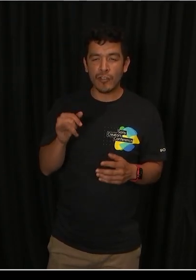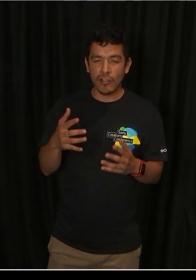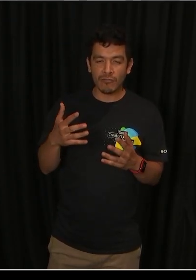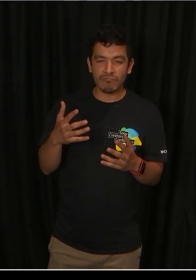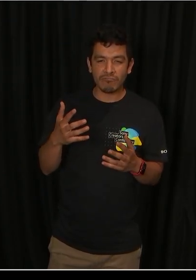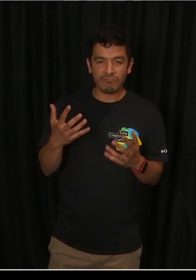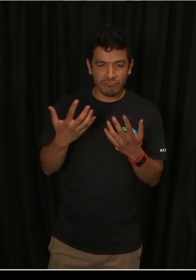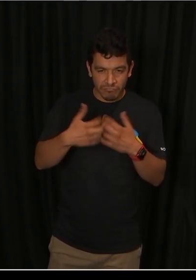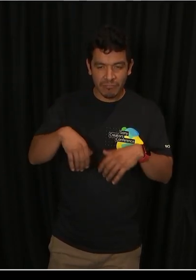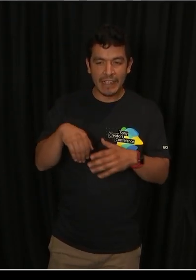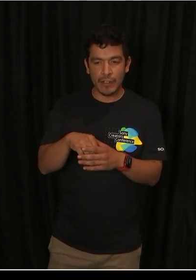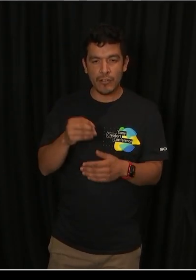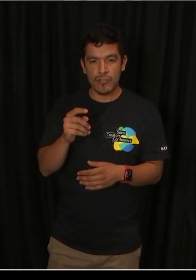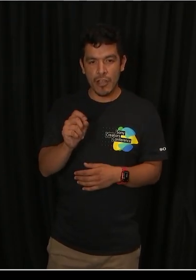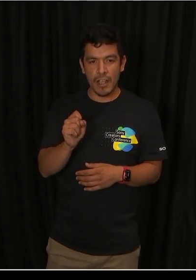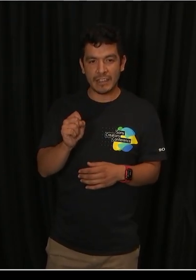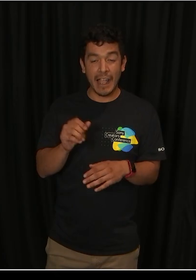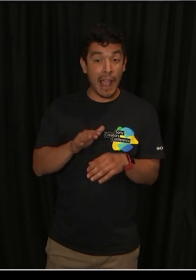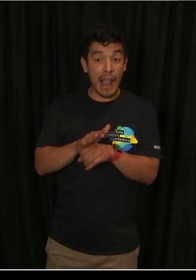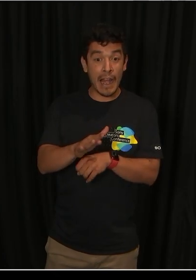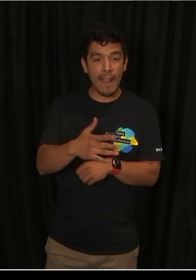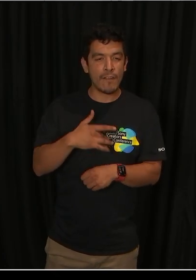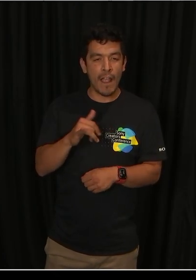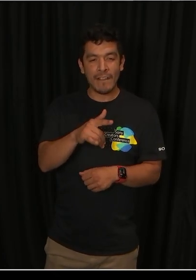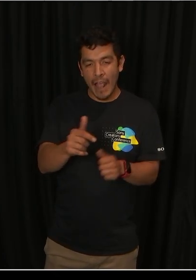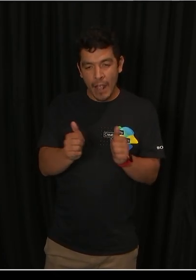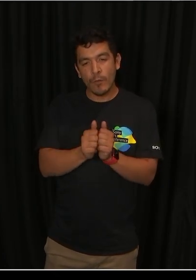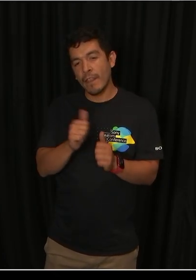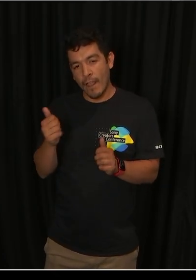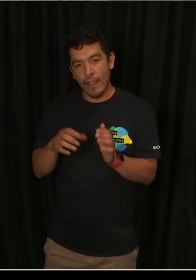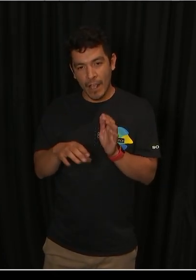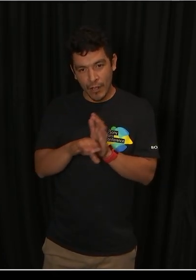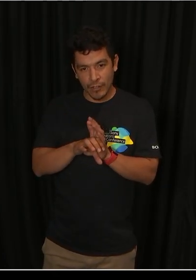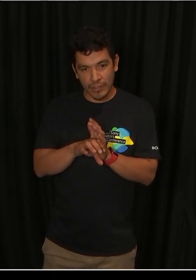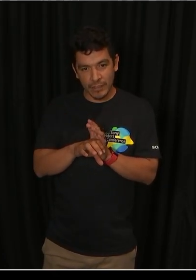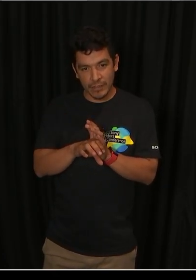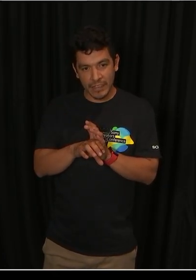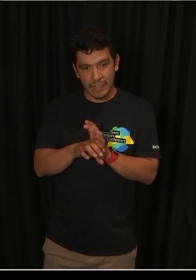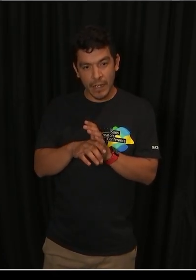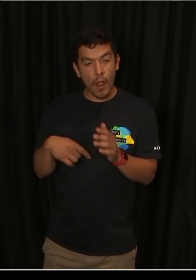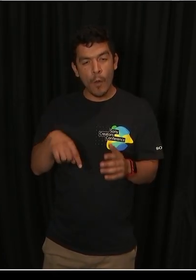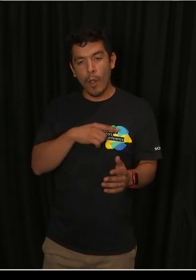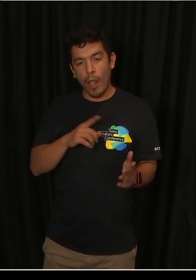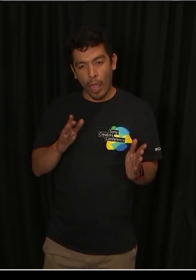just enough so we feel like he existed with other characters. We sort of ran into the same thing with our Vulture character.